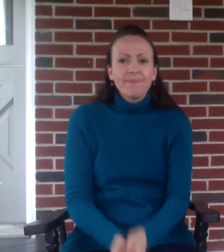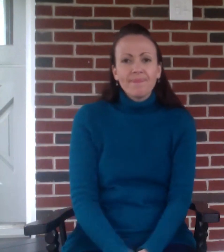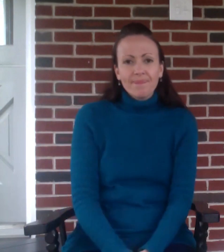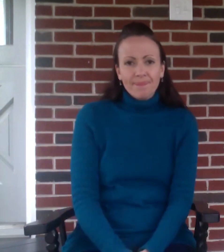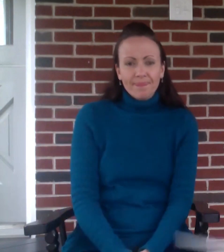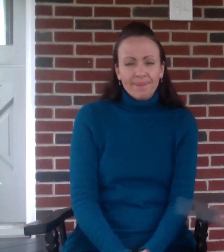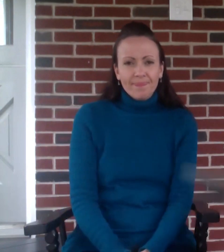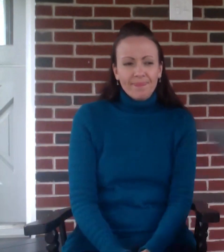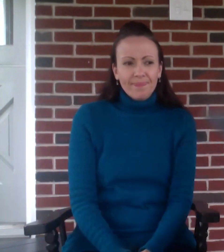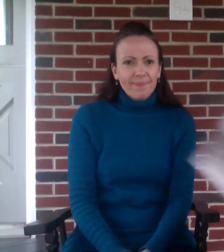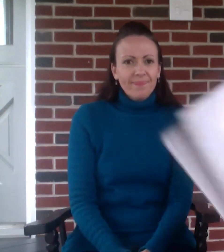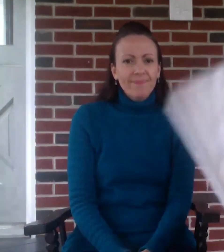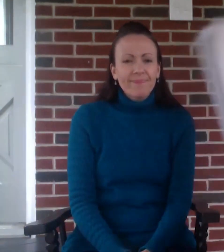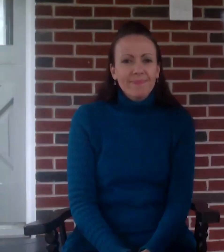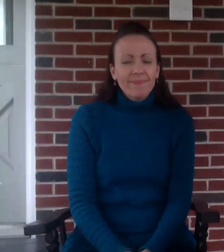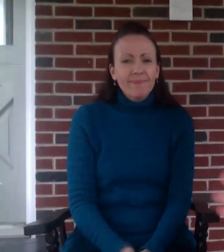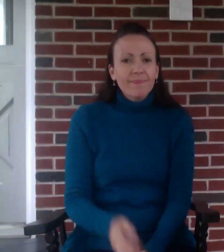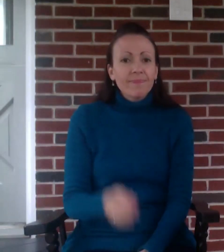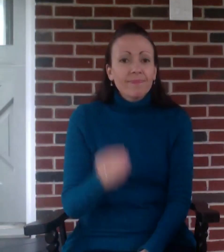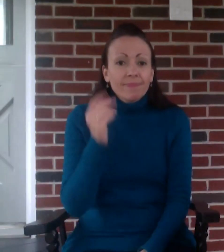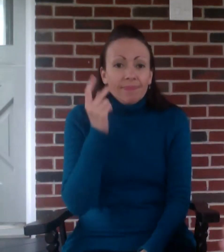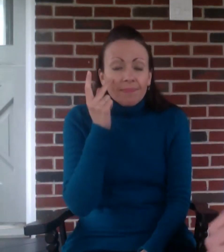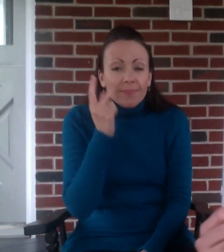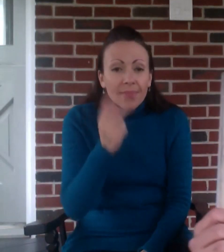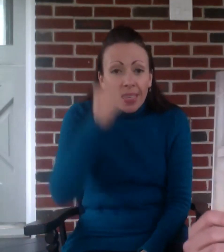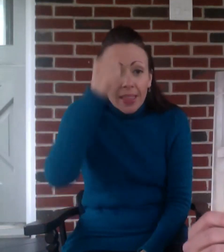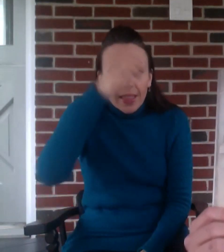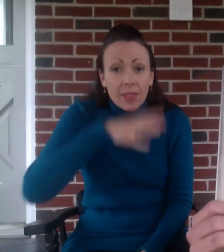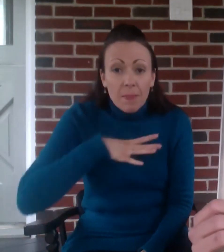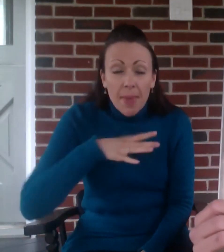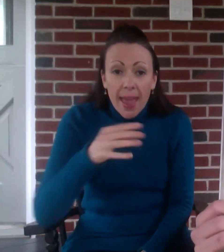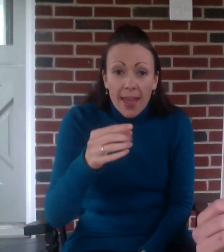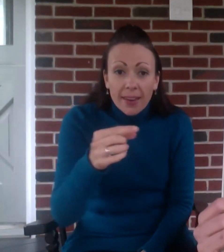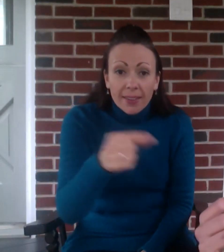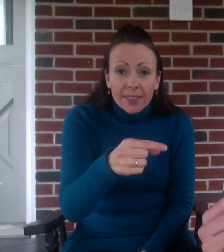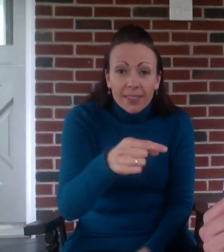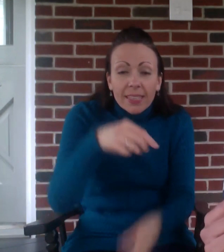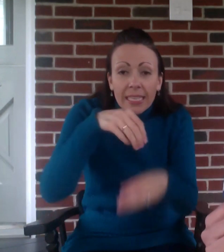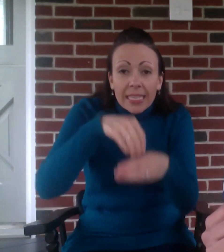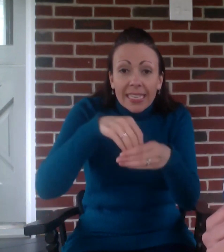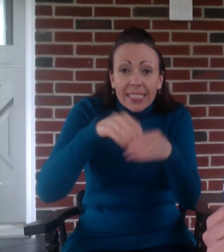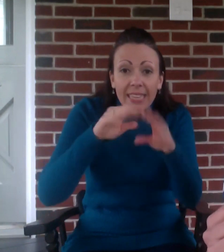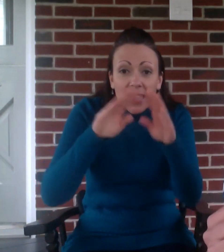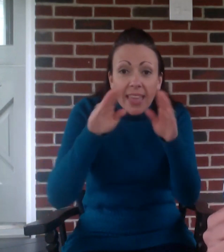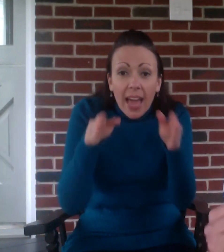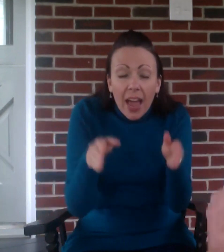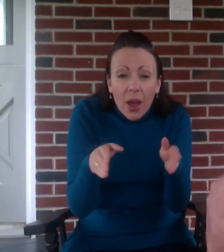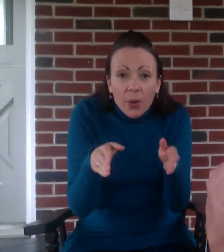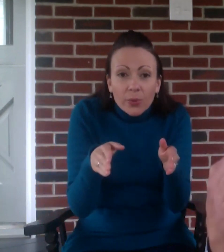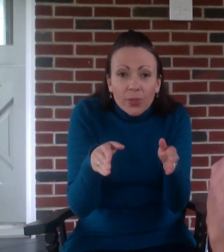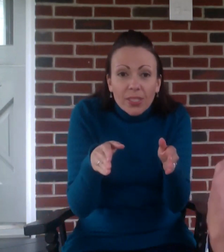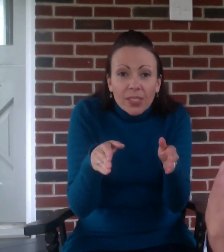And we can see that there is a toucan up here in his window in a frame.